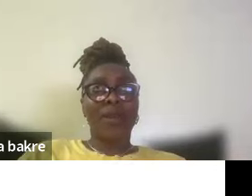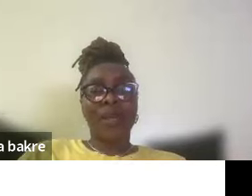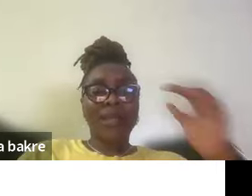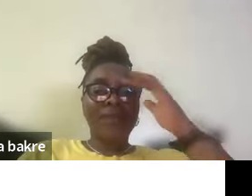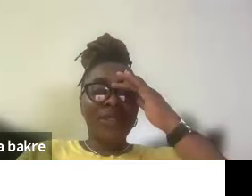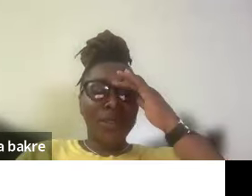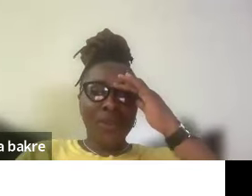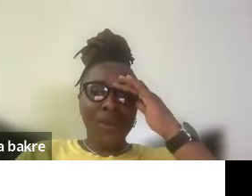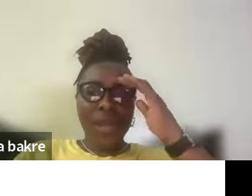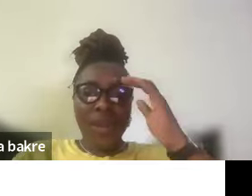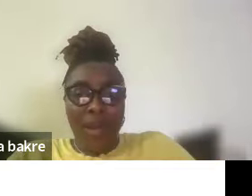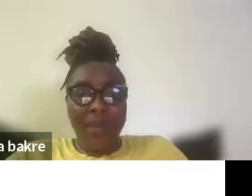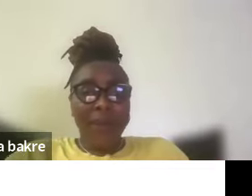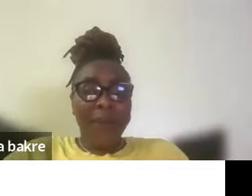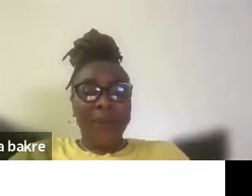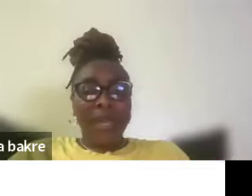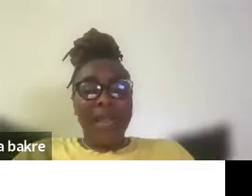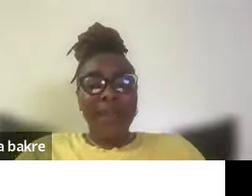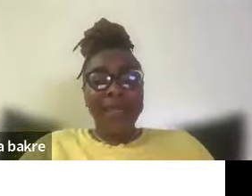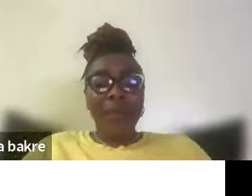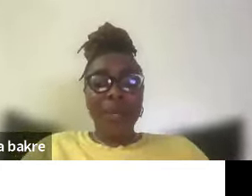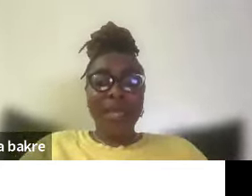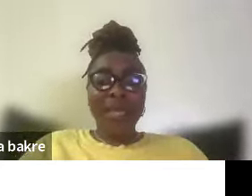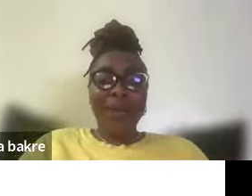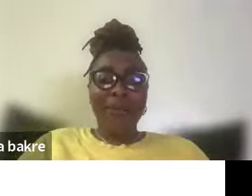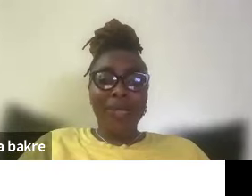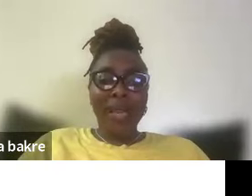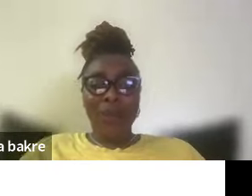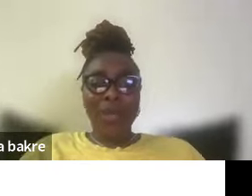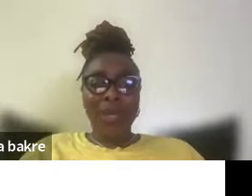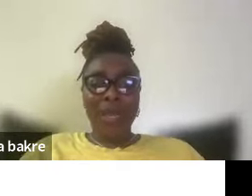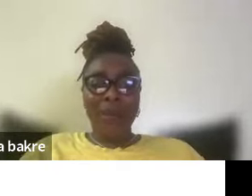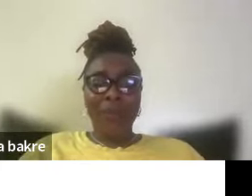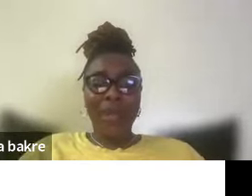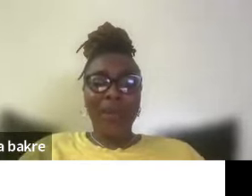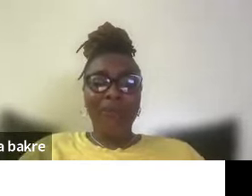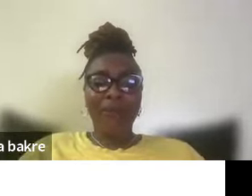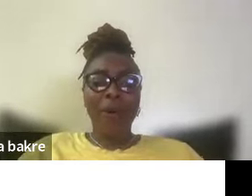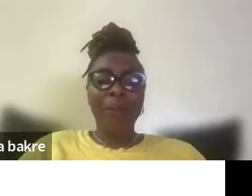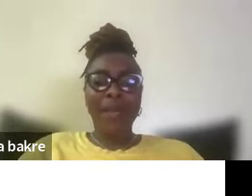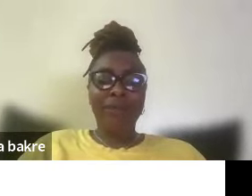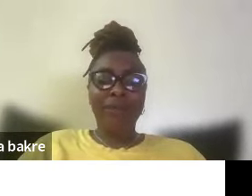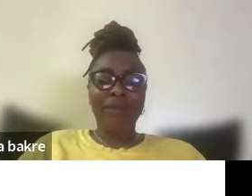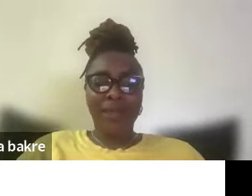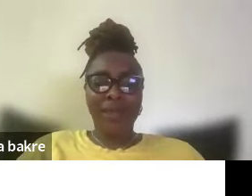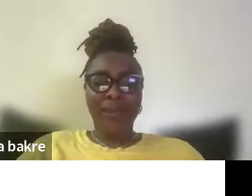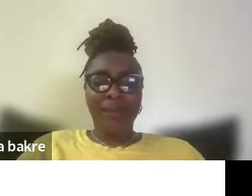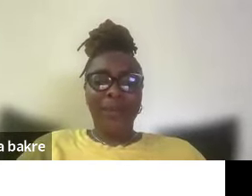sola bakre: interventions, or areas. sola bakre: I think it's important that I emphasize. Once again, there are 4 main faces